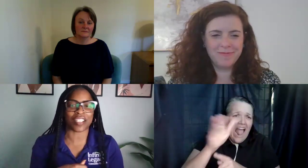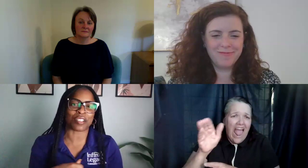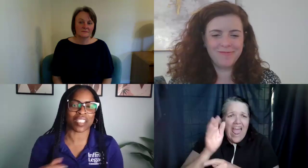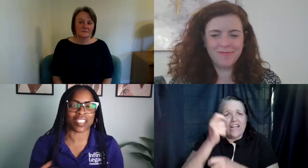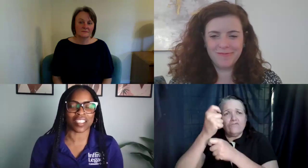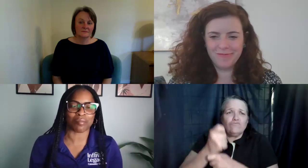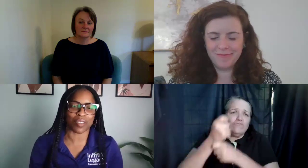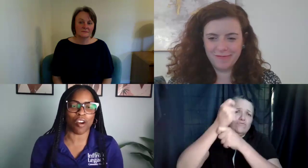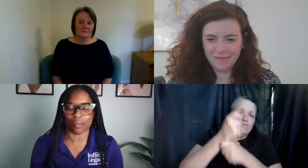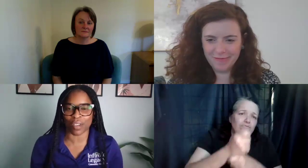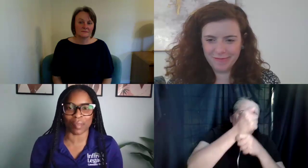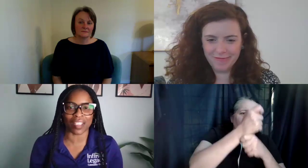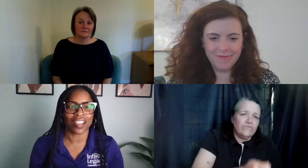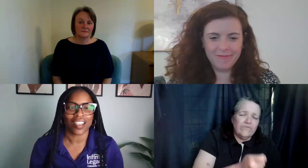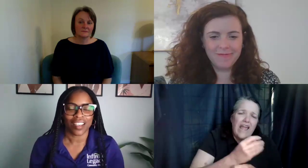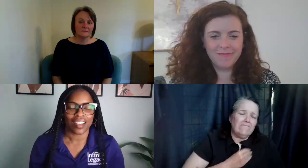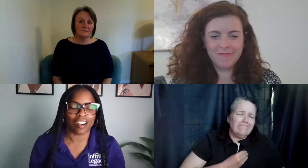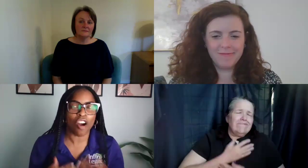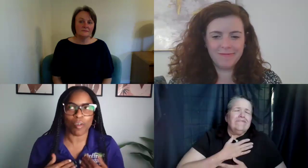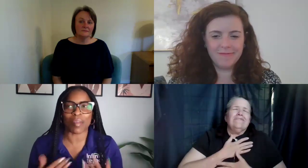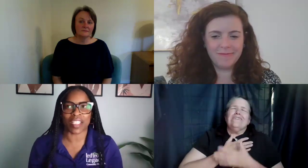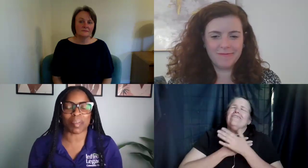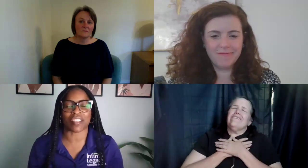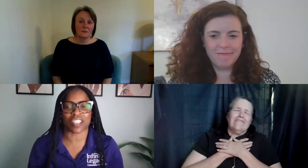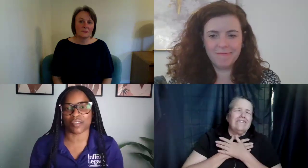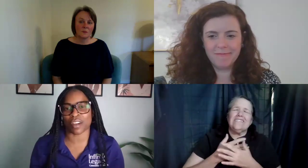stadiums, and it's the most heartwarming experience that you ever could see,